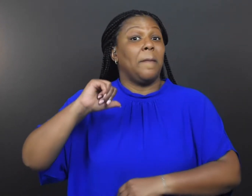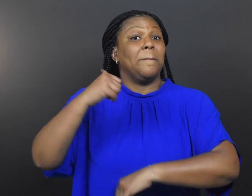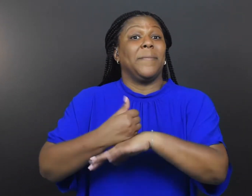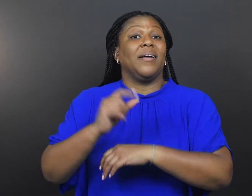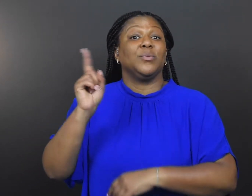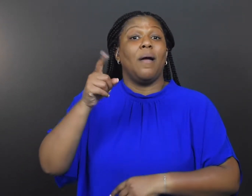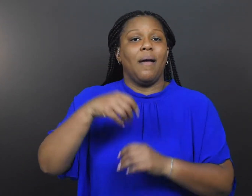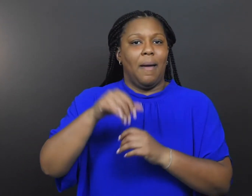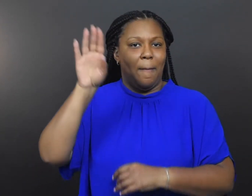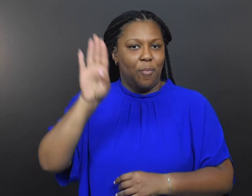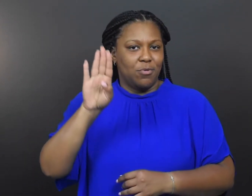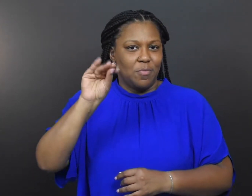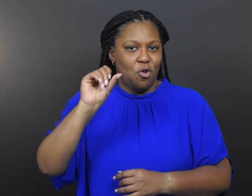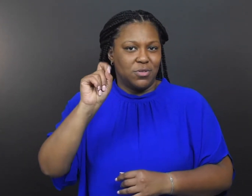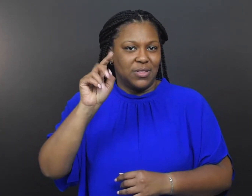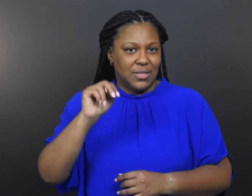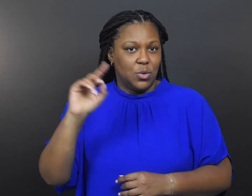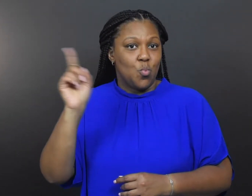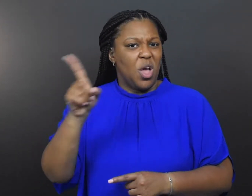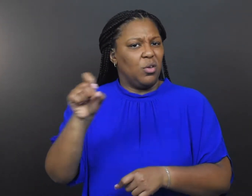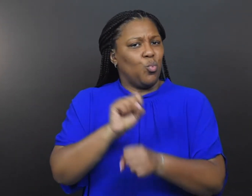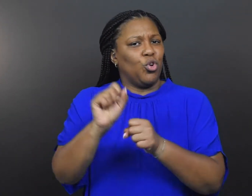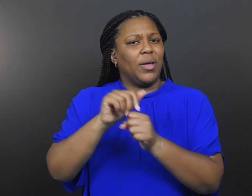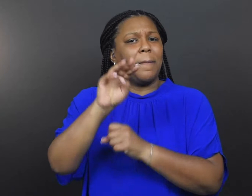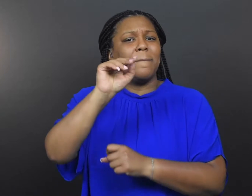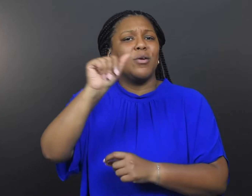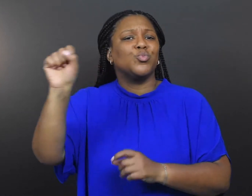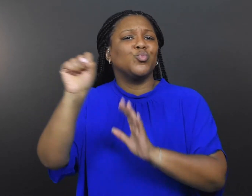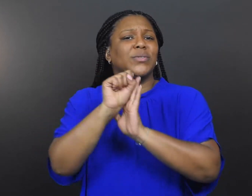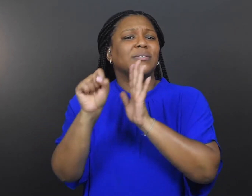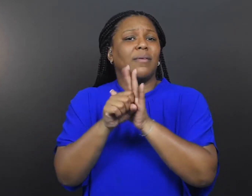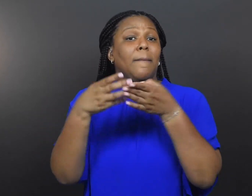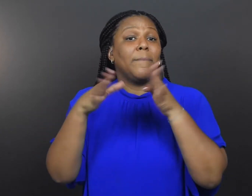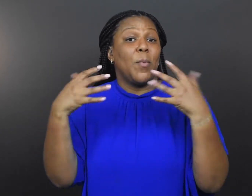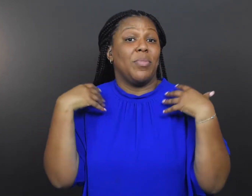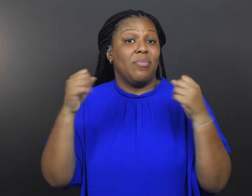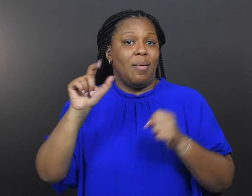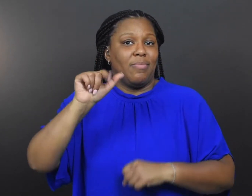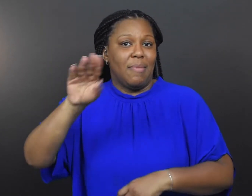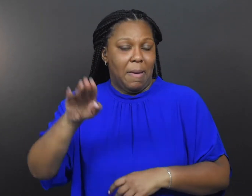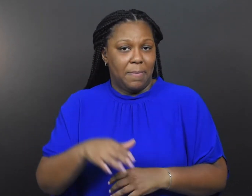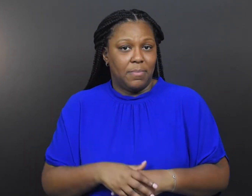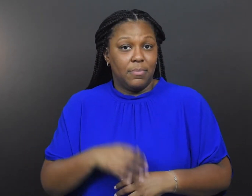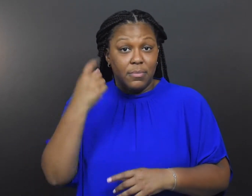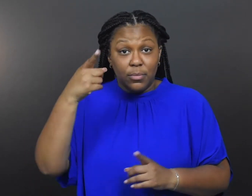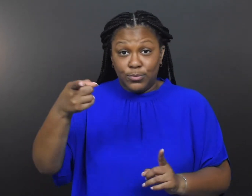Jesica is based in Boston, where she works at the Massachusetts’ state public health laboratory,